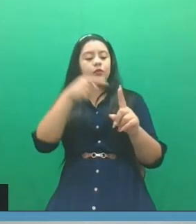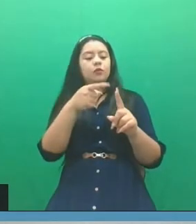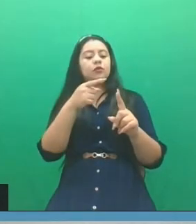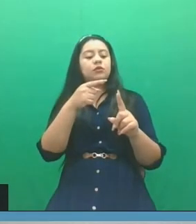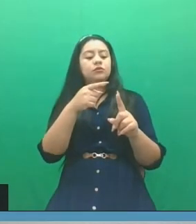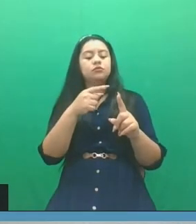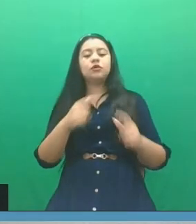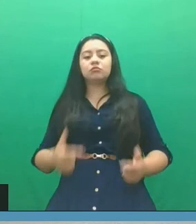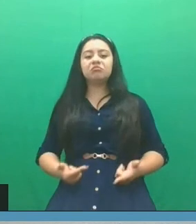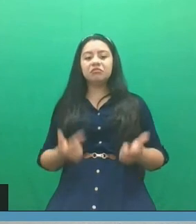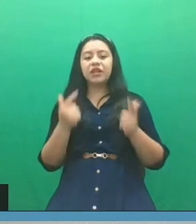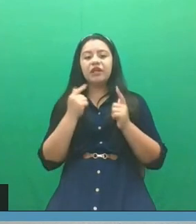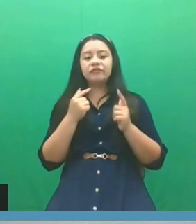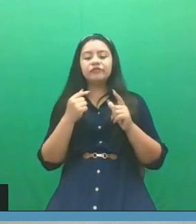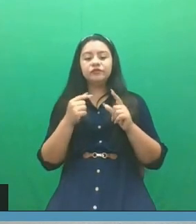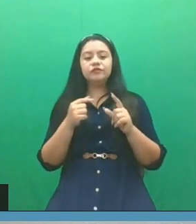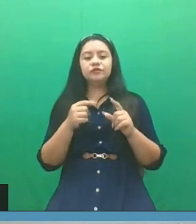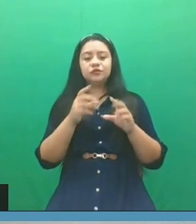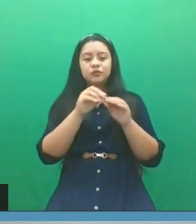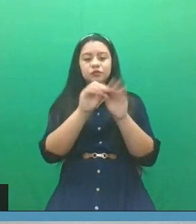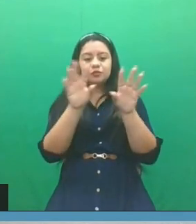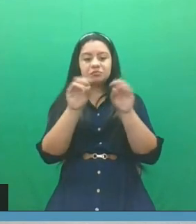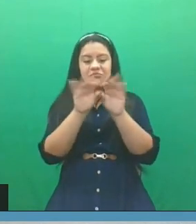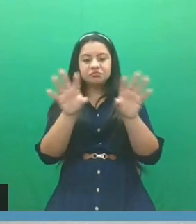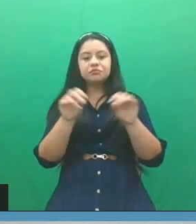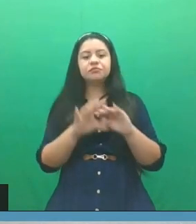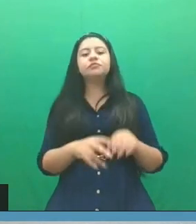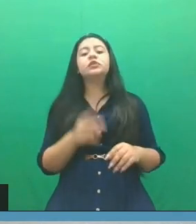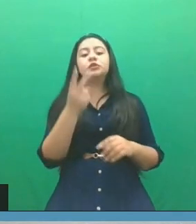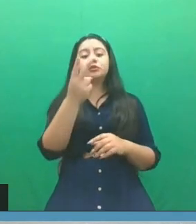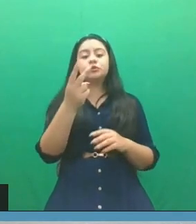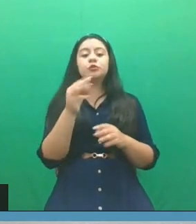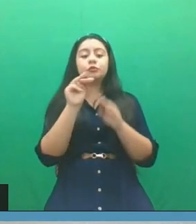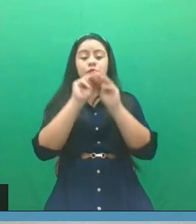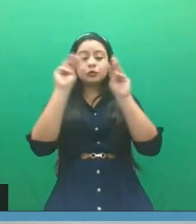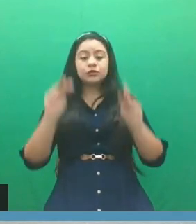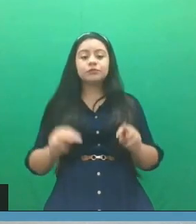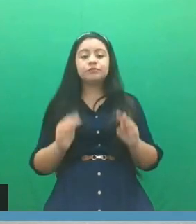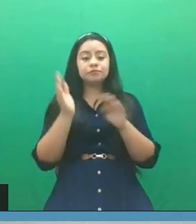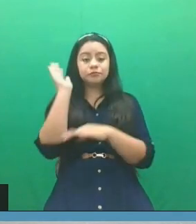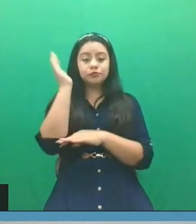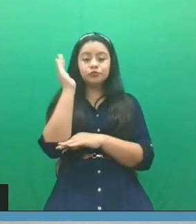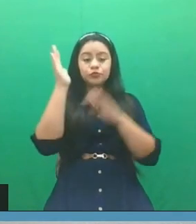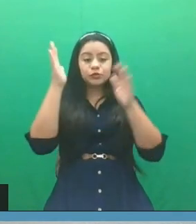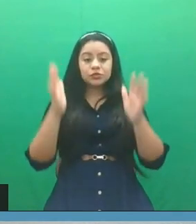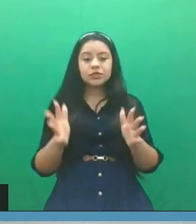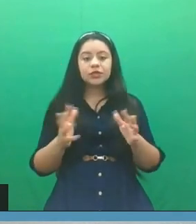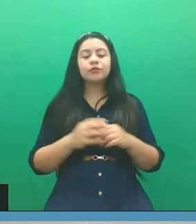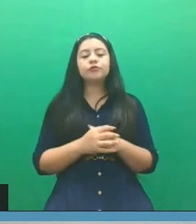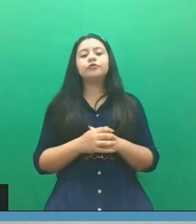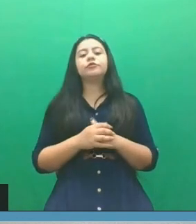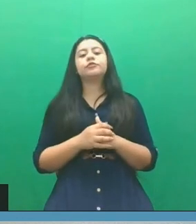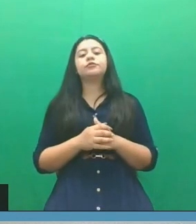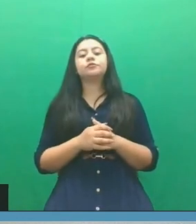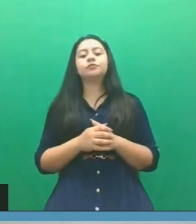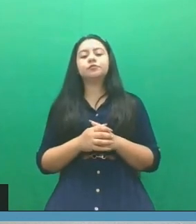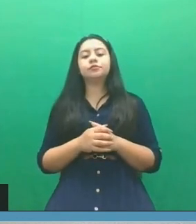this session will feature two museum presenters Ross Jordan of the Jane Addams-Hull House Museum